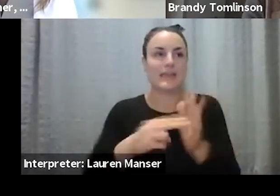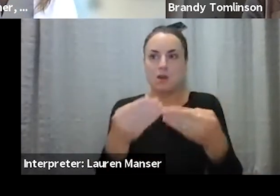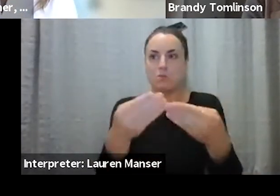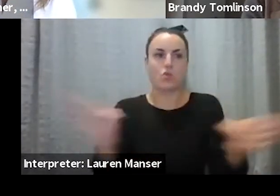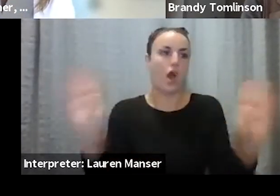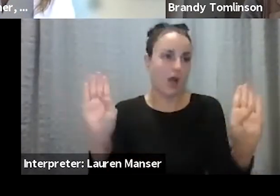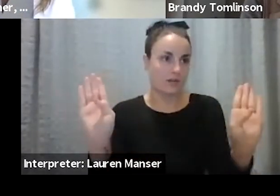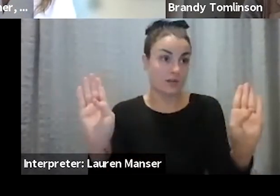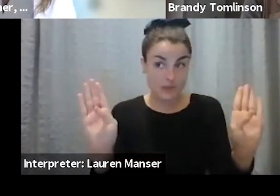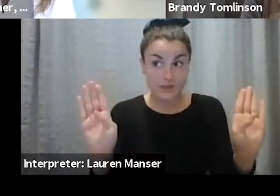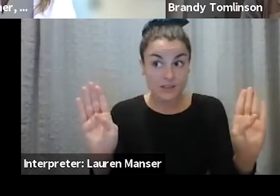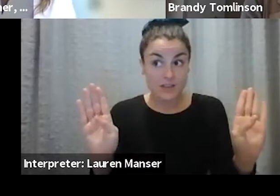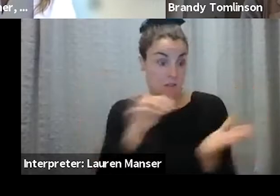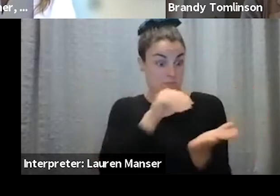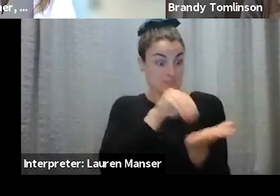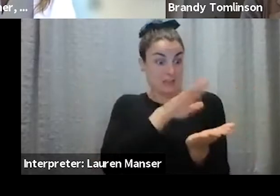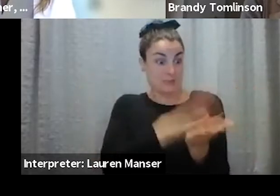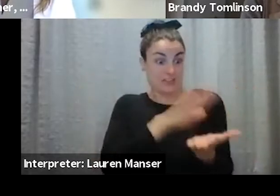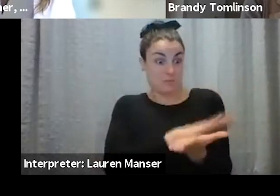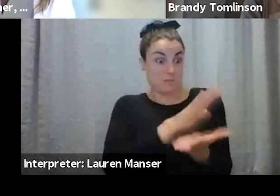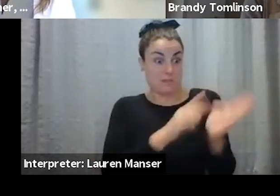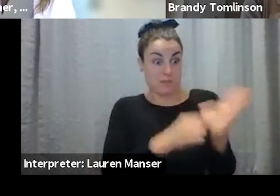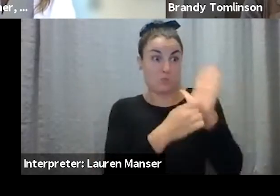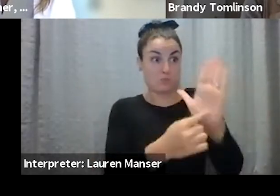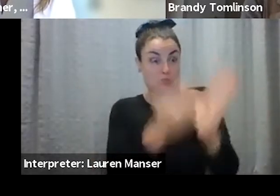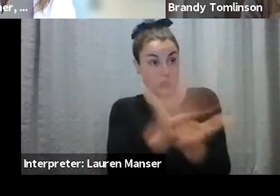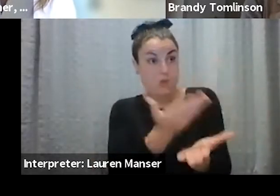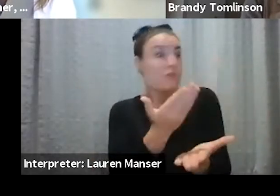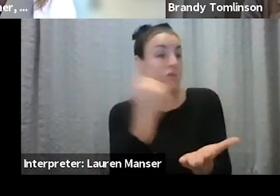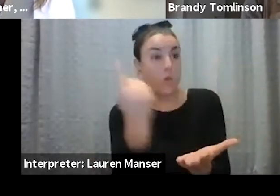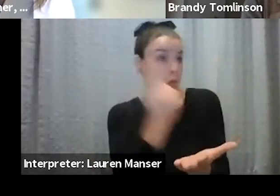There are a number of socioeconomic factors,